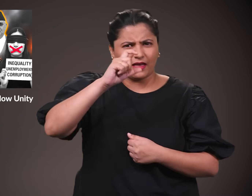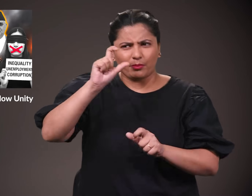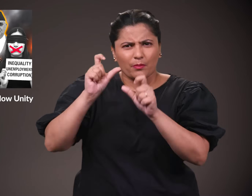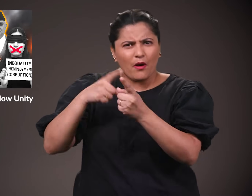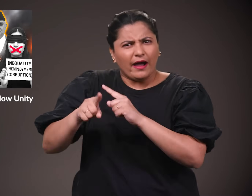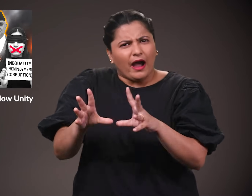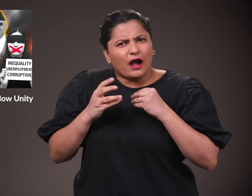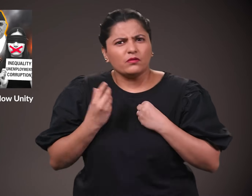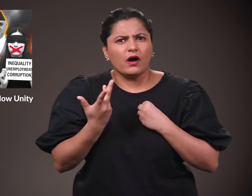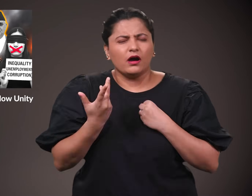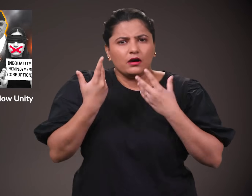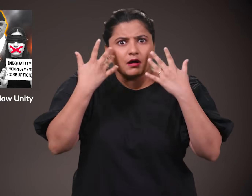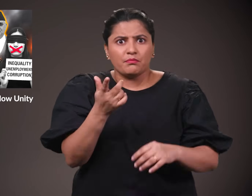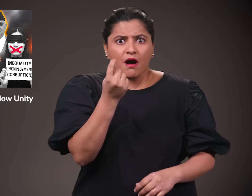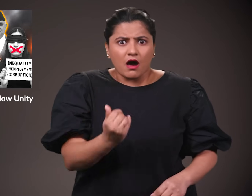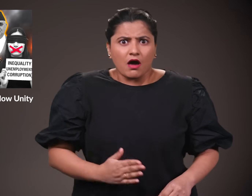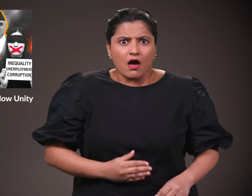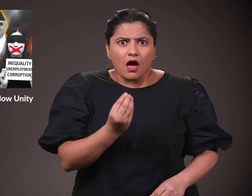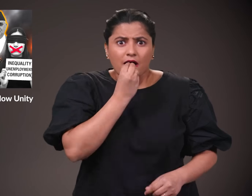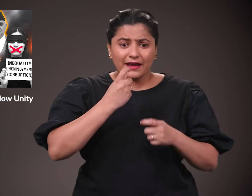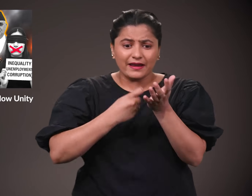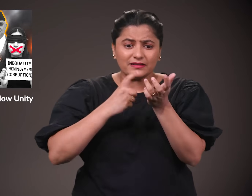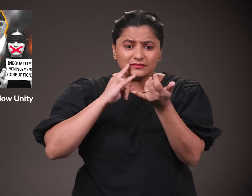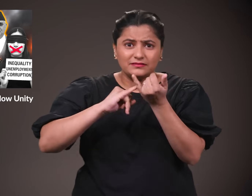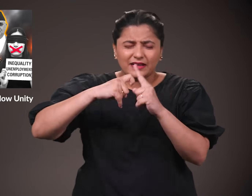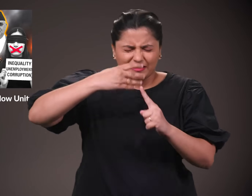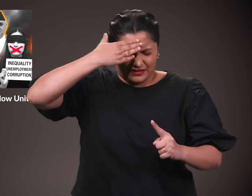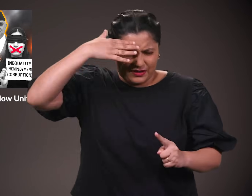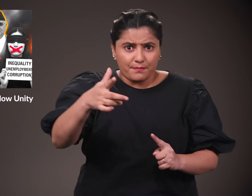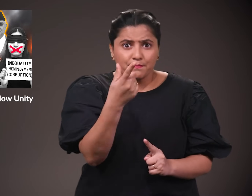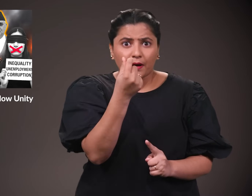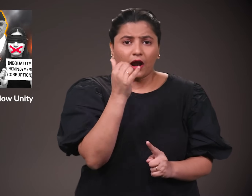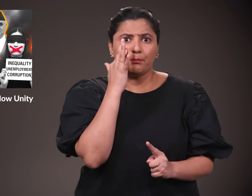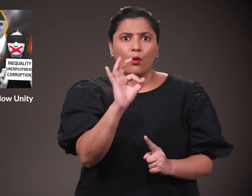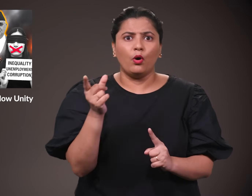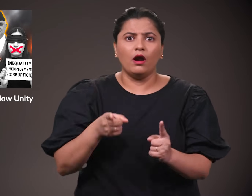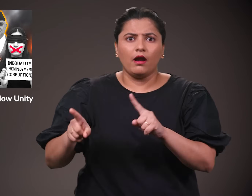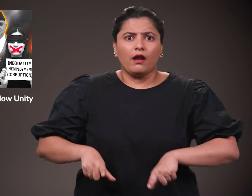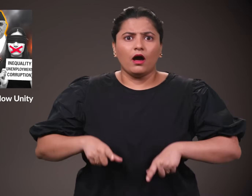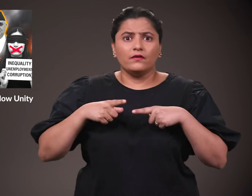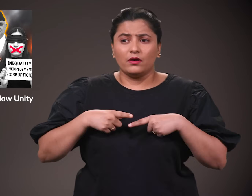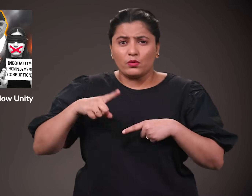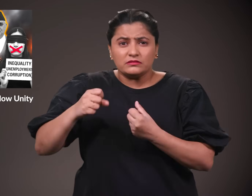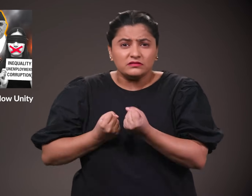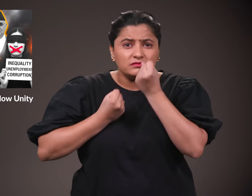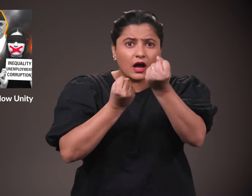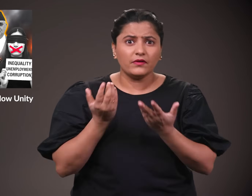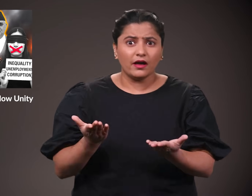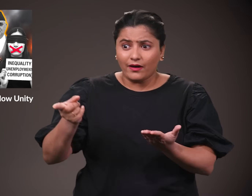They accepted this risk to provide for their families. They sacrificed their lives for survival.